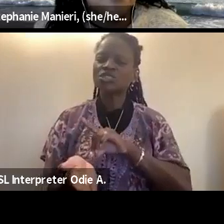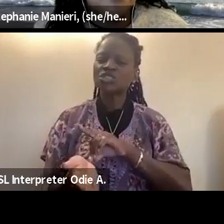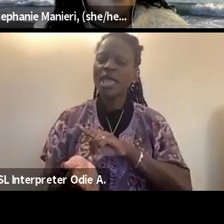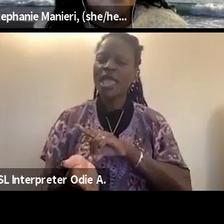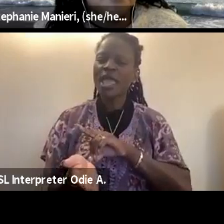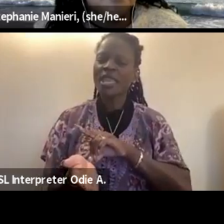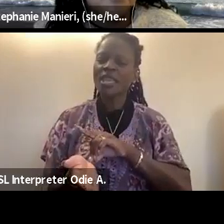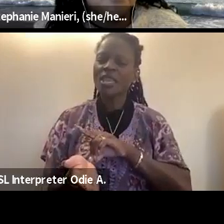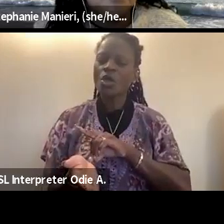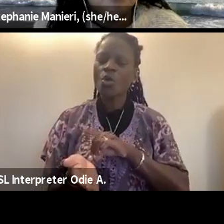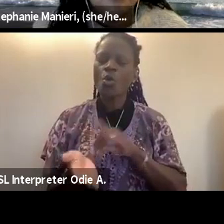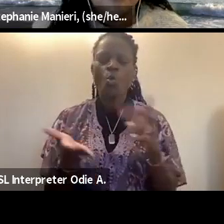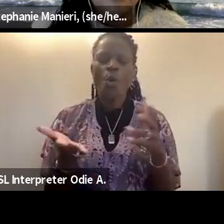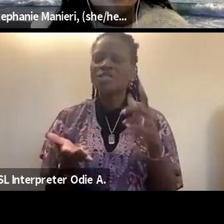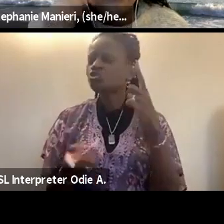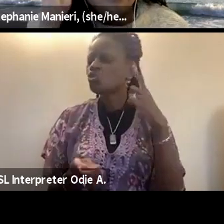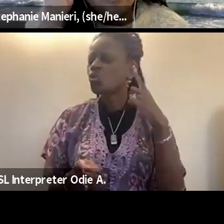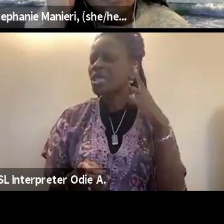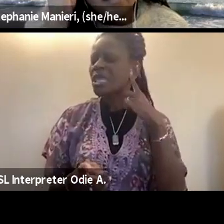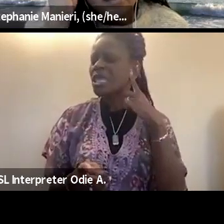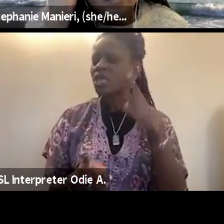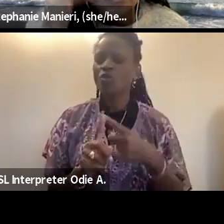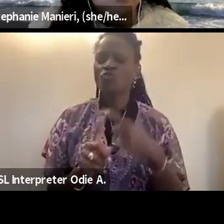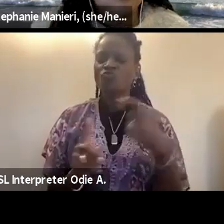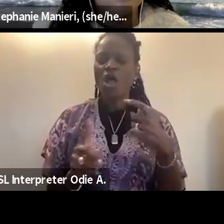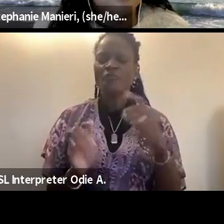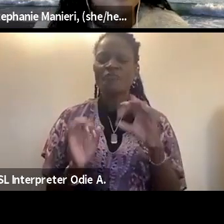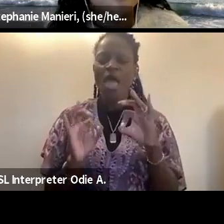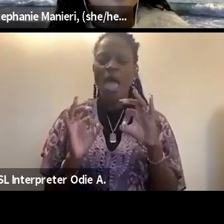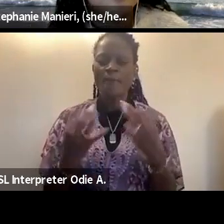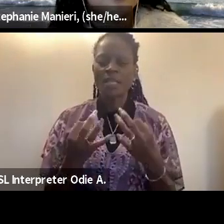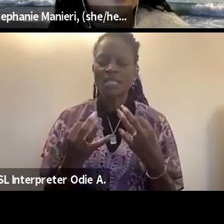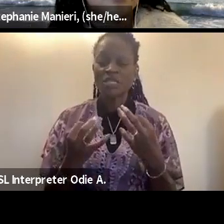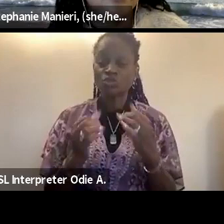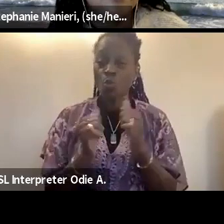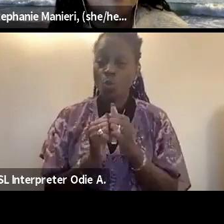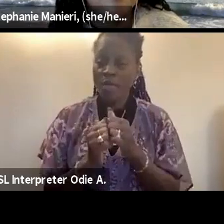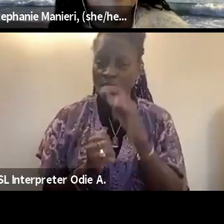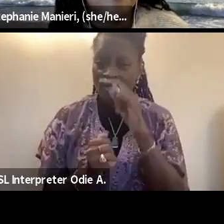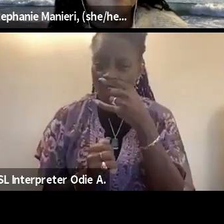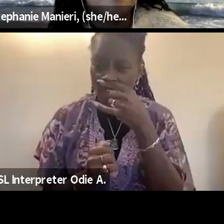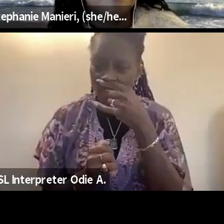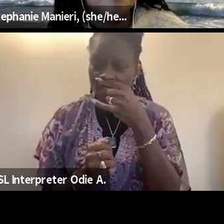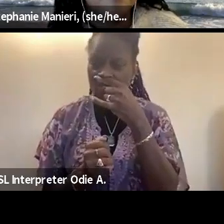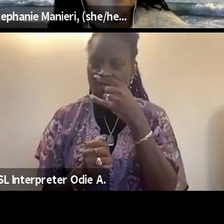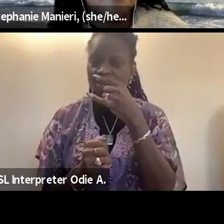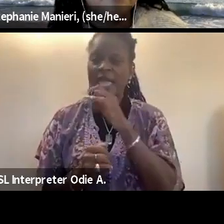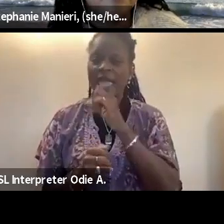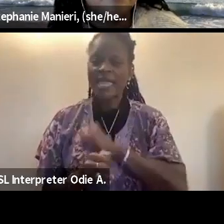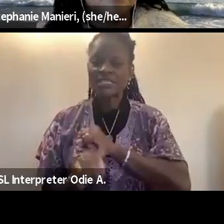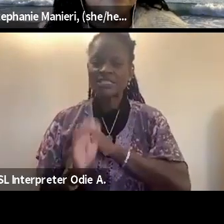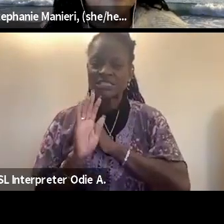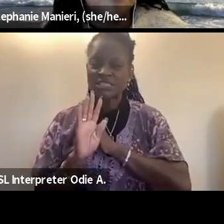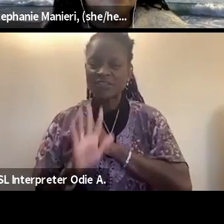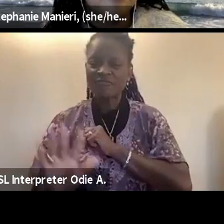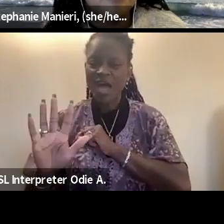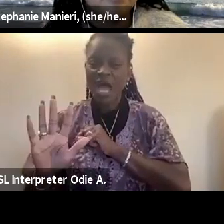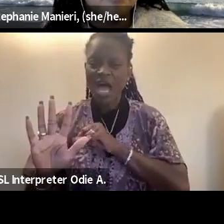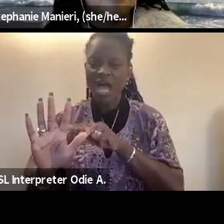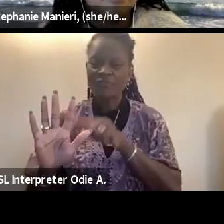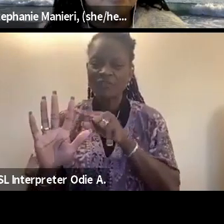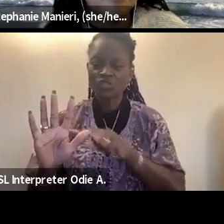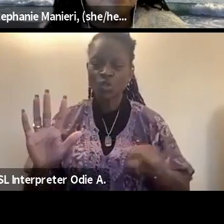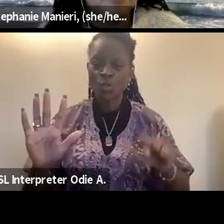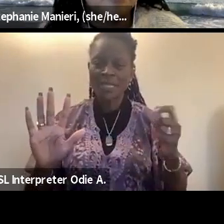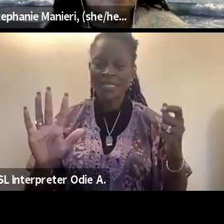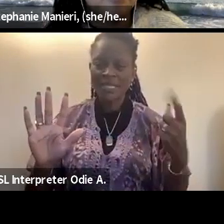who have five to eleven year olds about eagerness to get the vaccine and why?